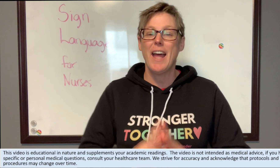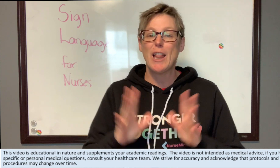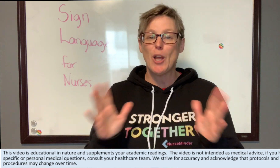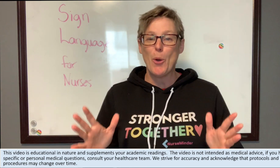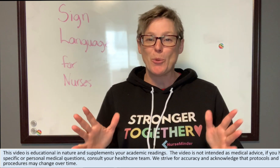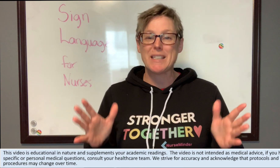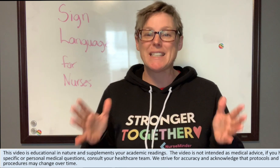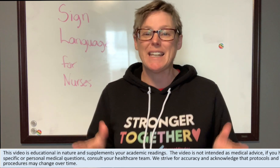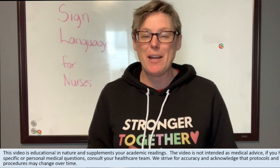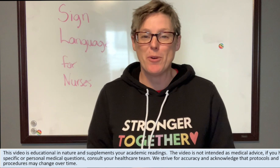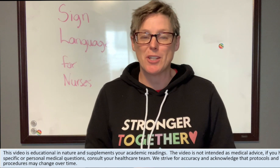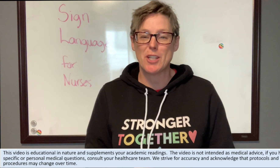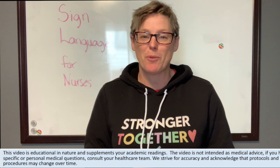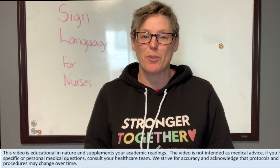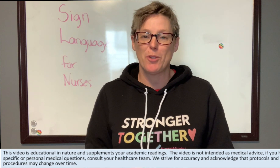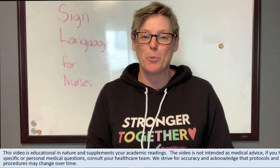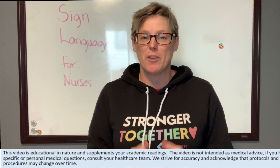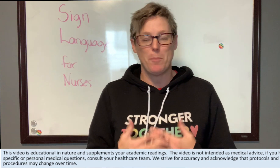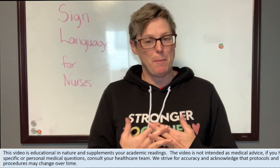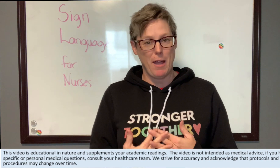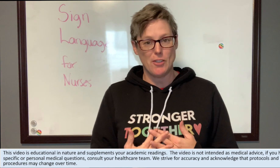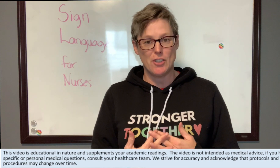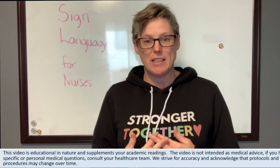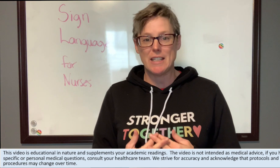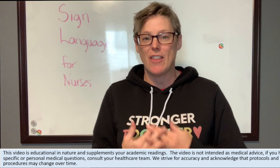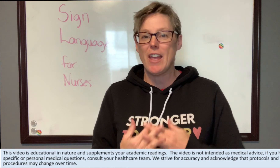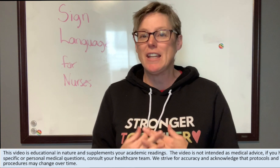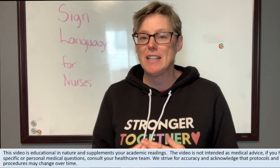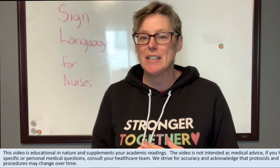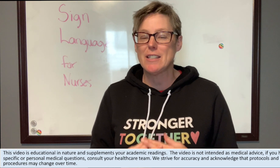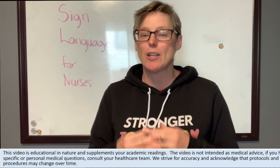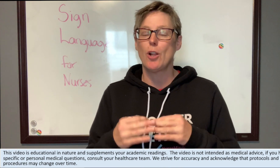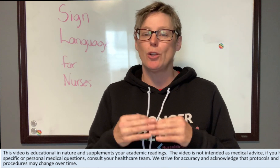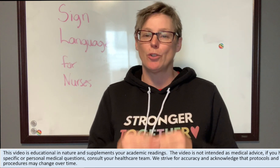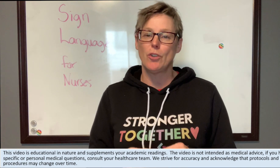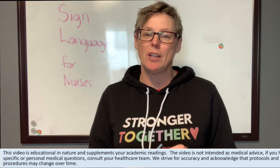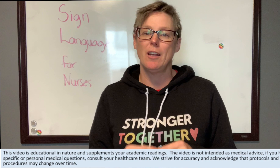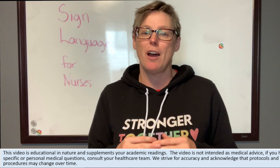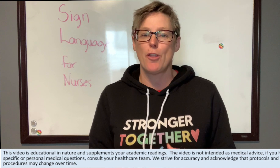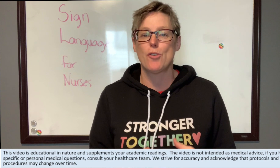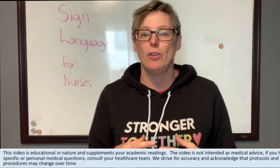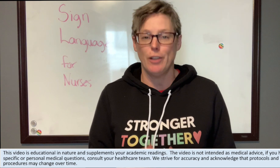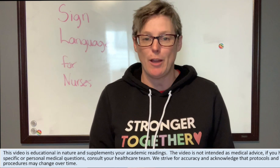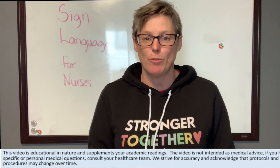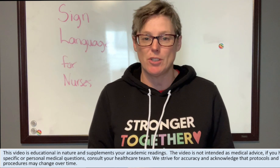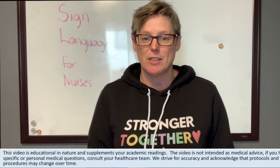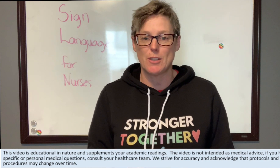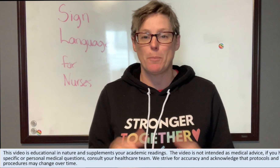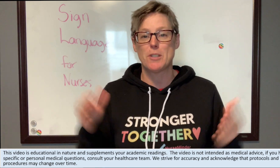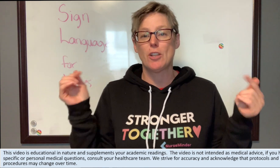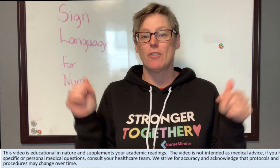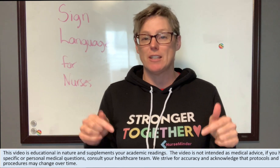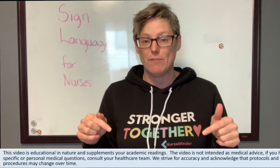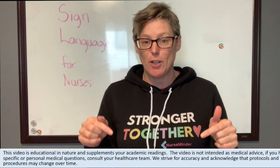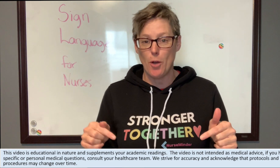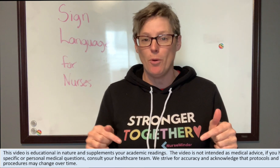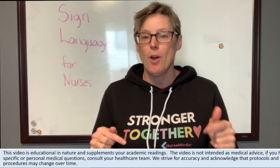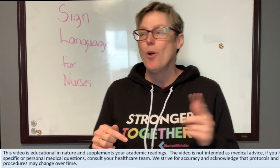hello today i want to share with you one of my passions and that is learning other languages so